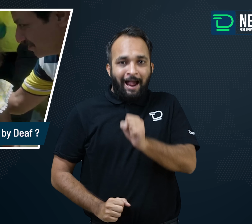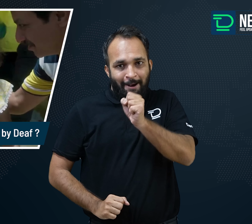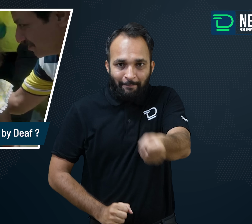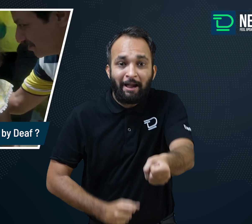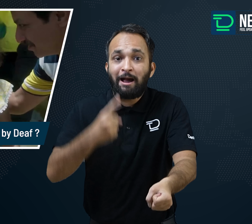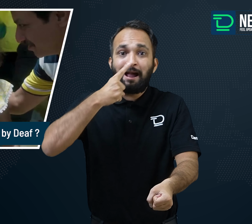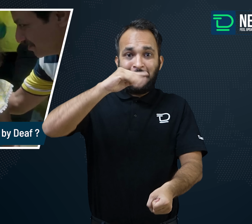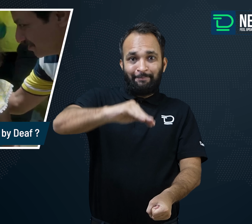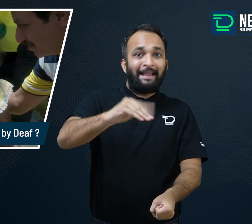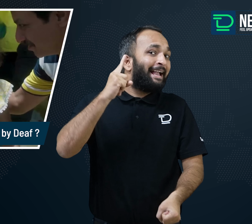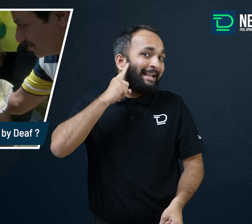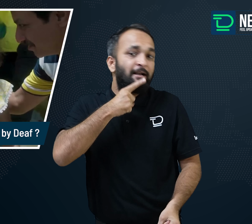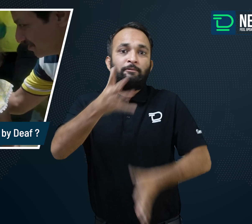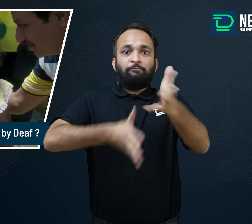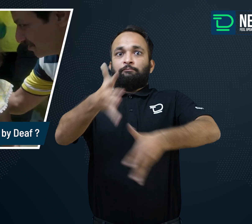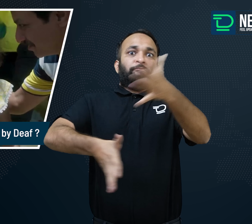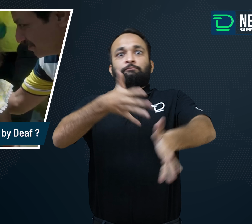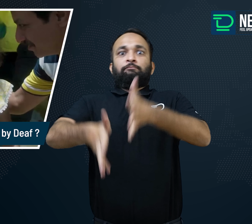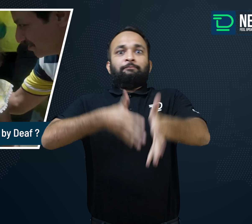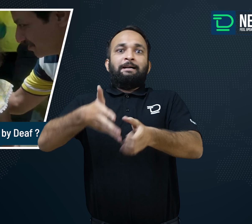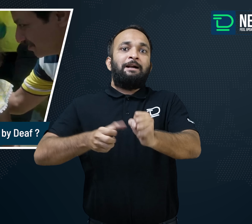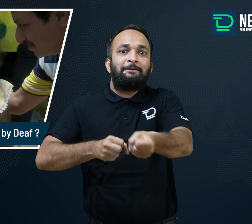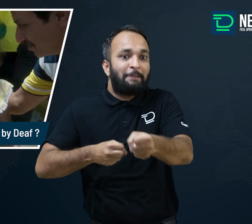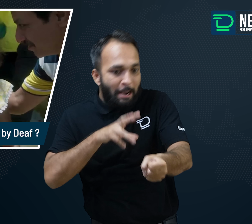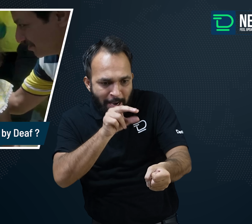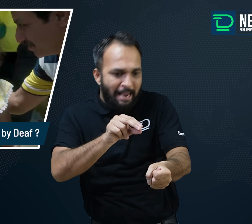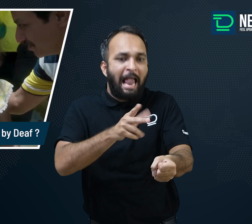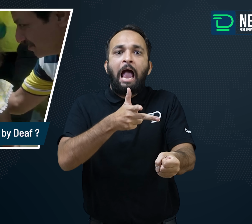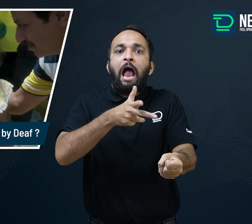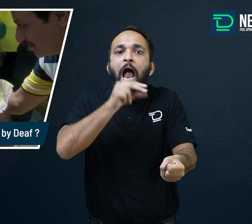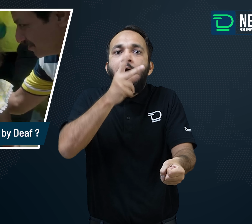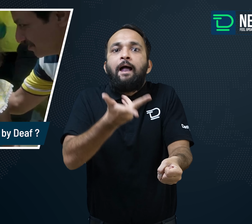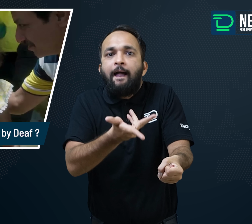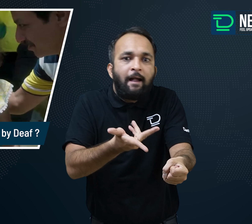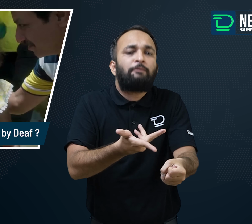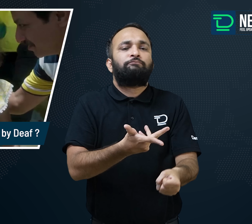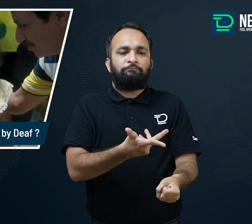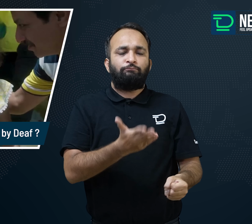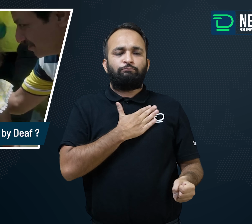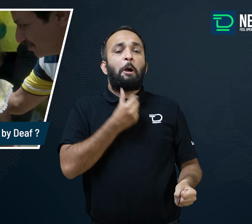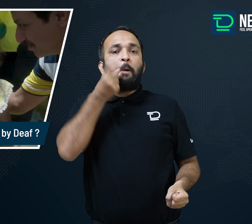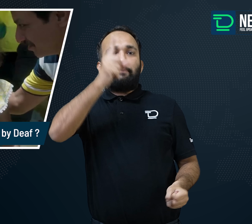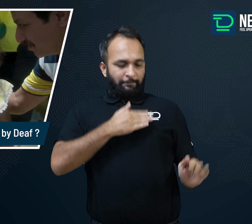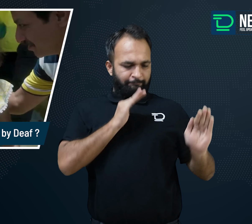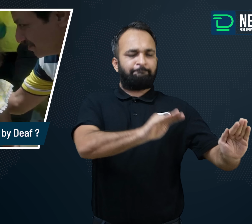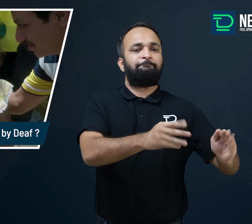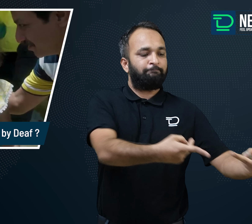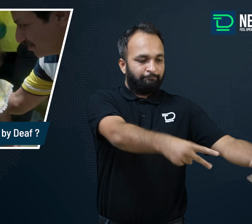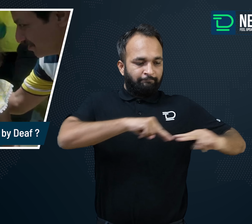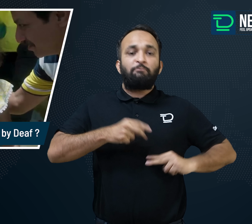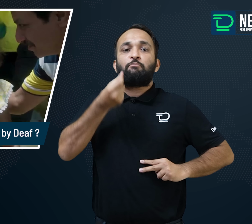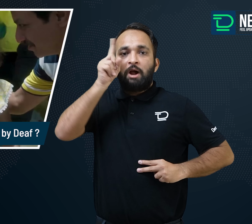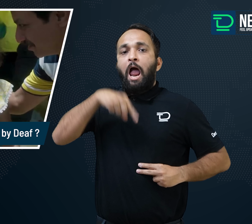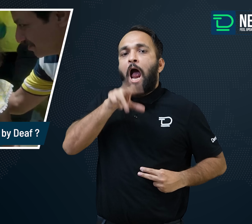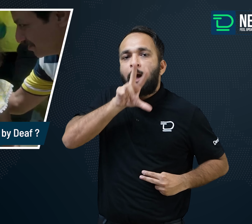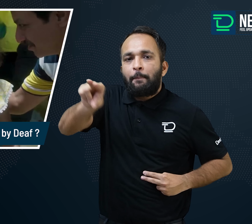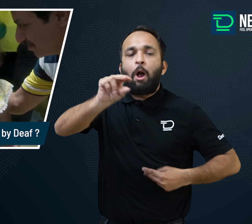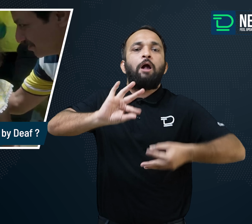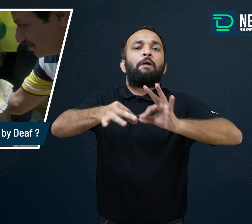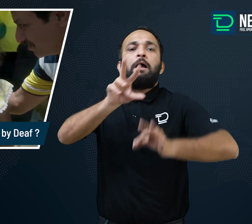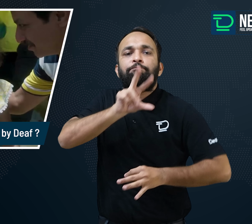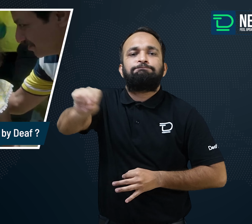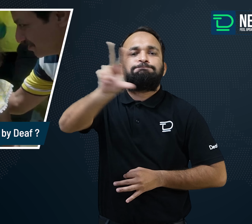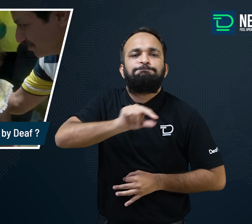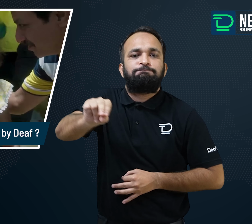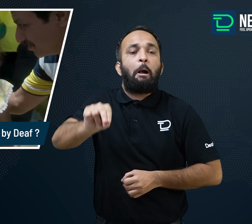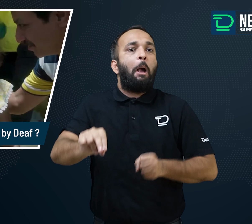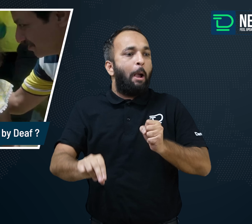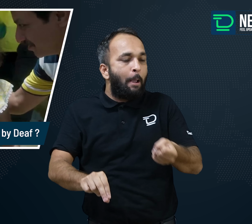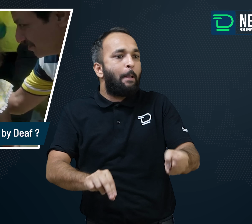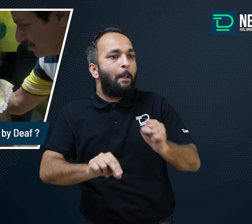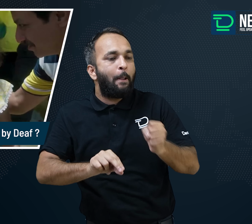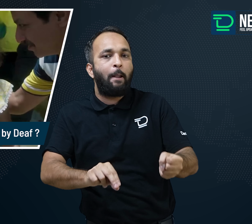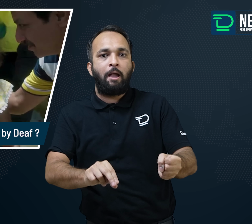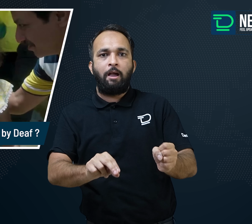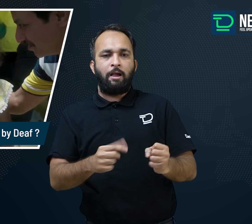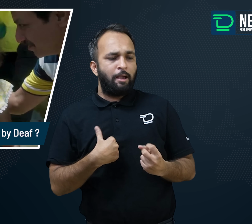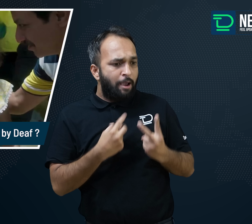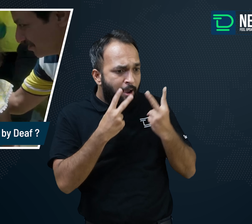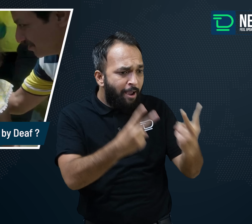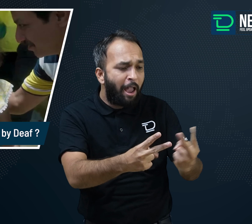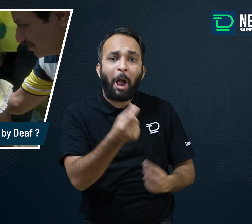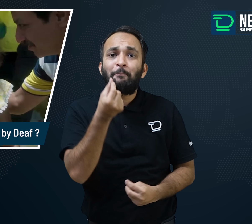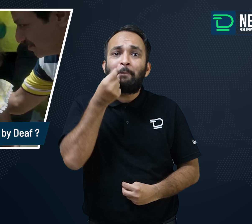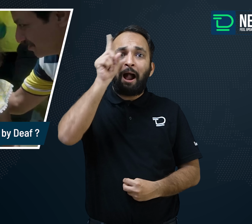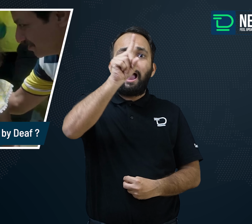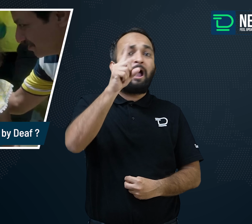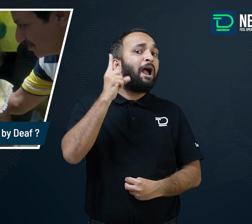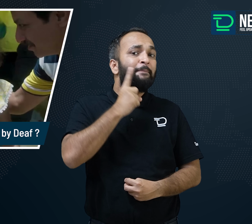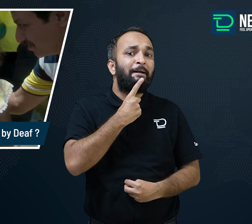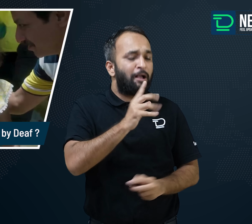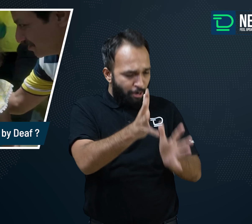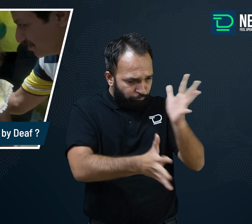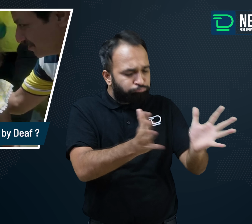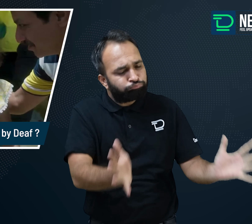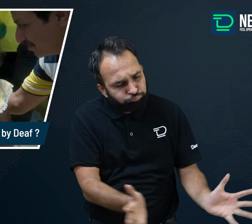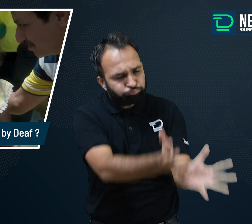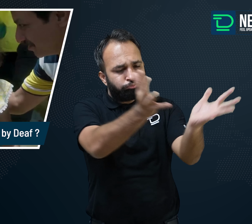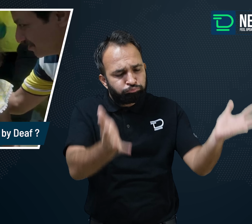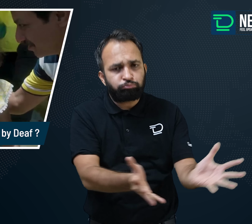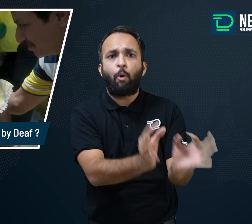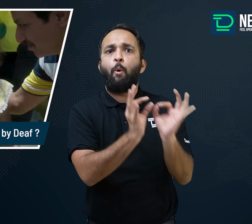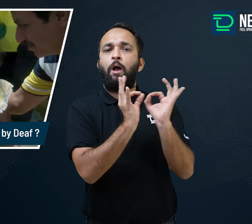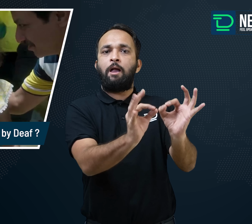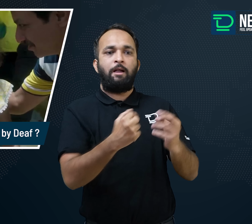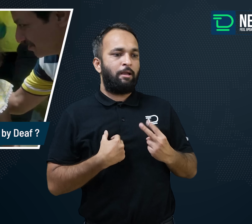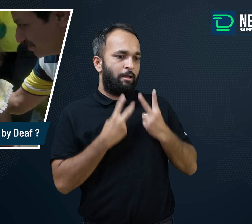I'm happy that her father understood her sign and interpreted it on TV.